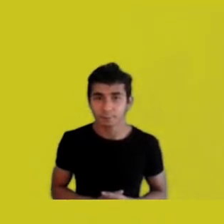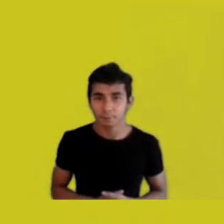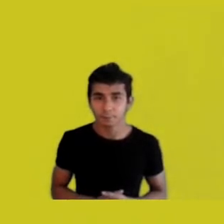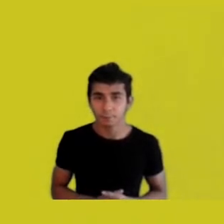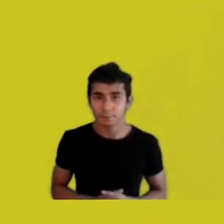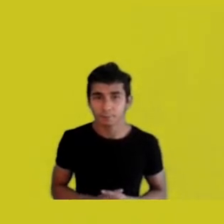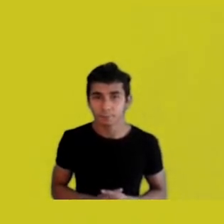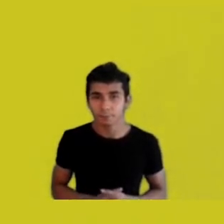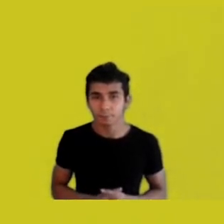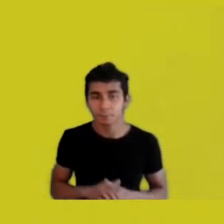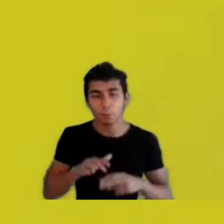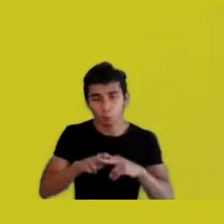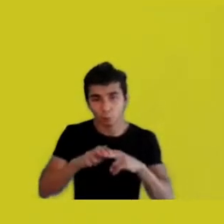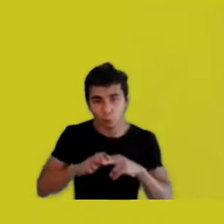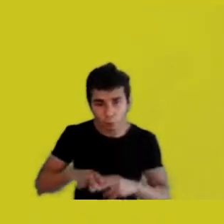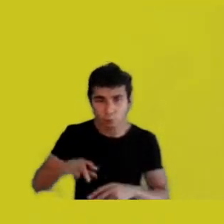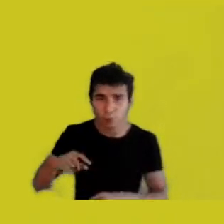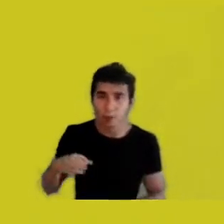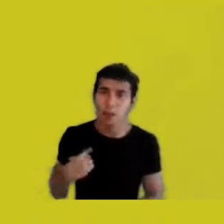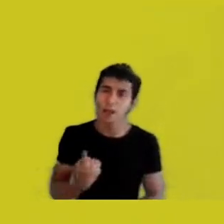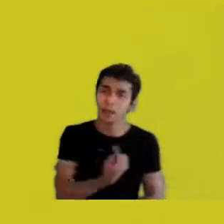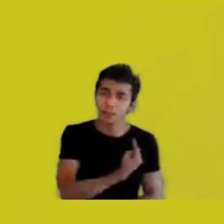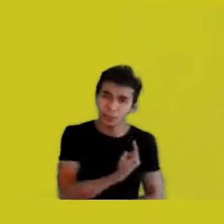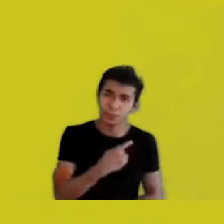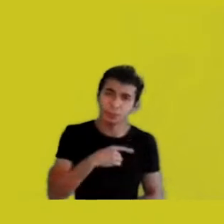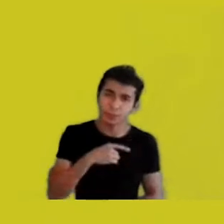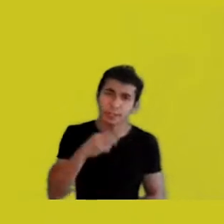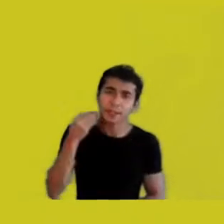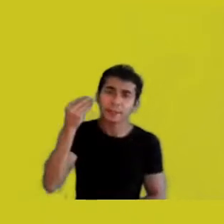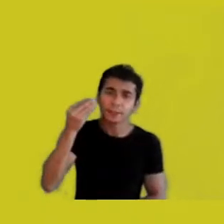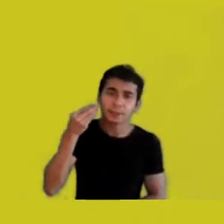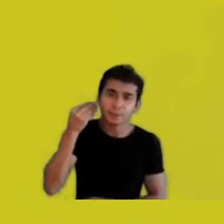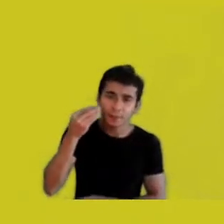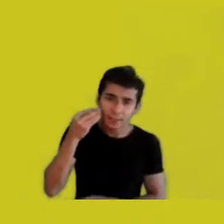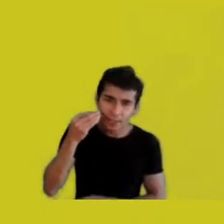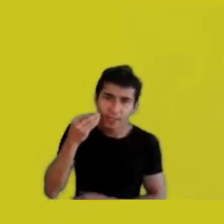on these world crossings of Vagamundos